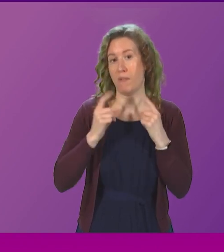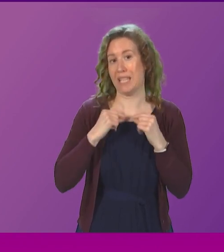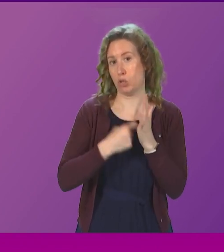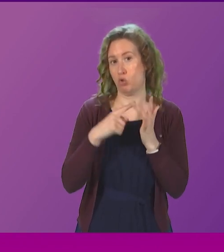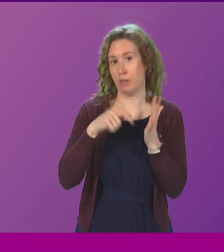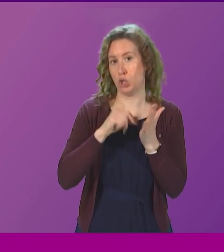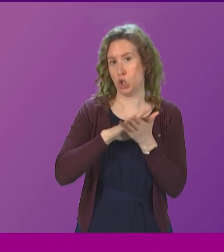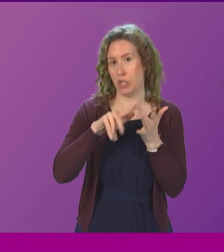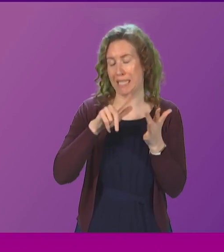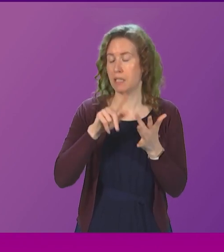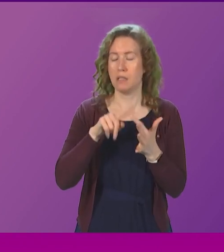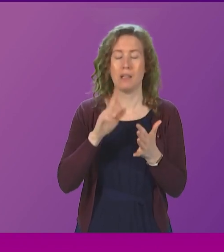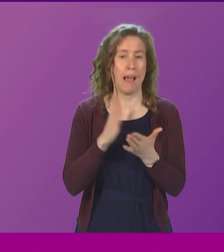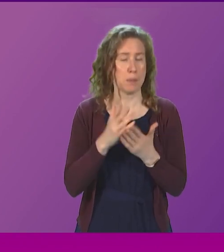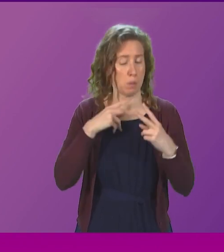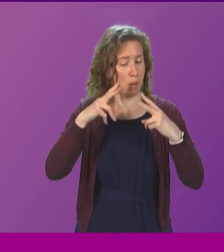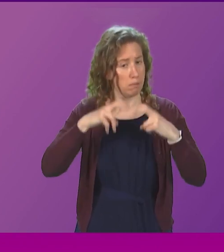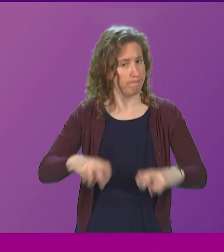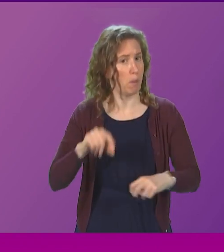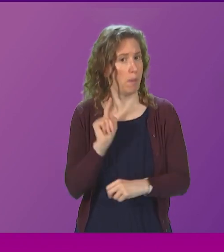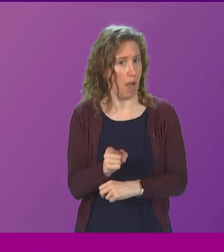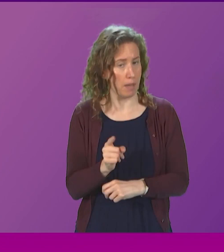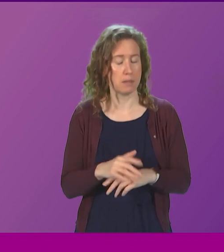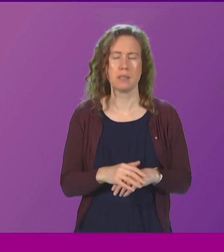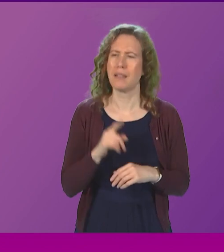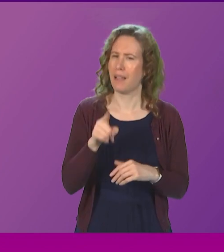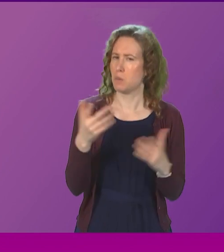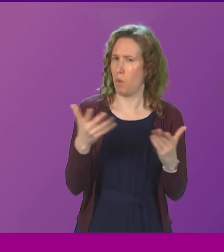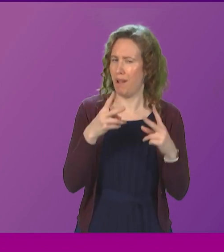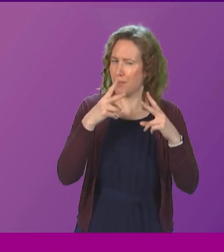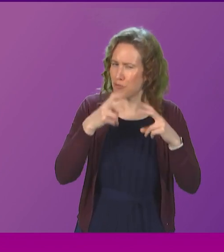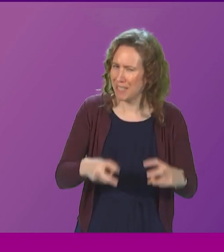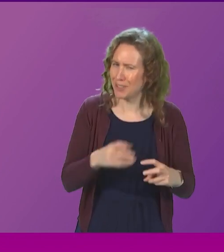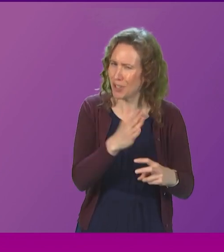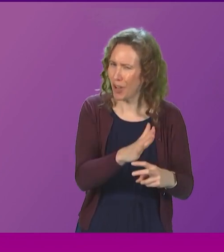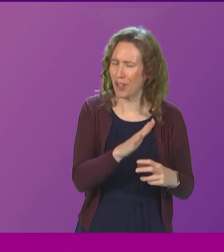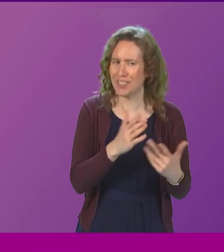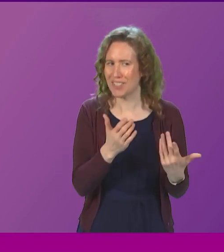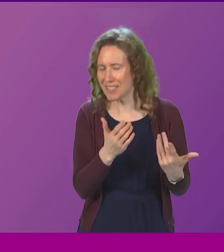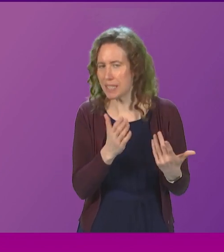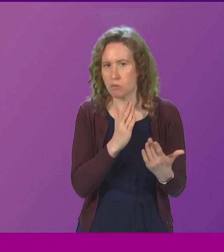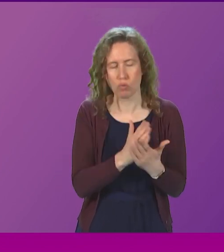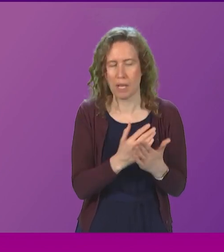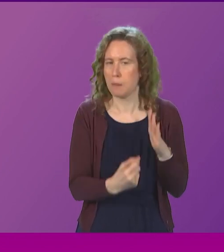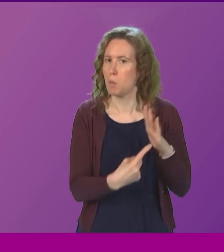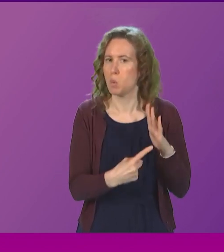We will absolutely look at that. That is where the research side is so important, of course.